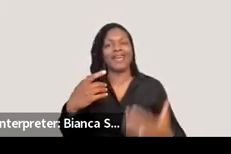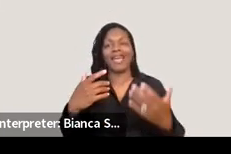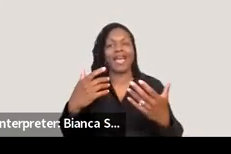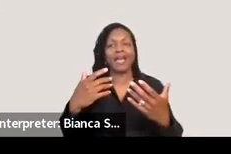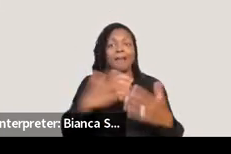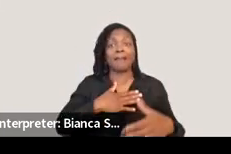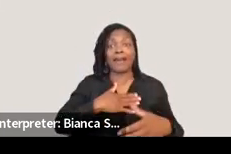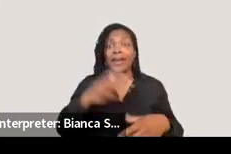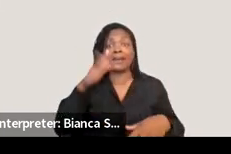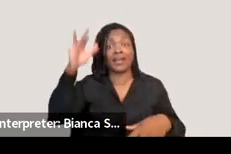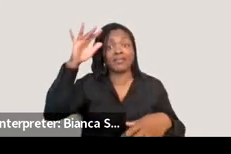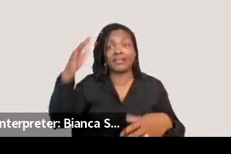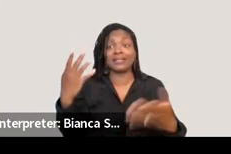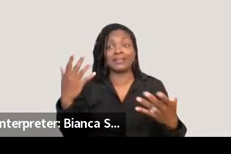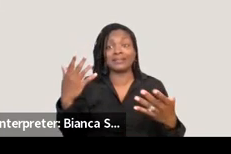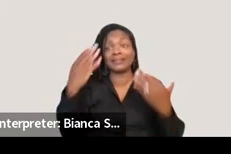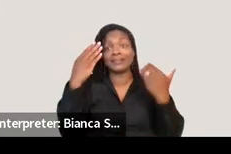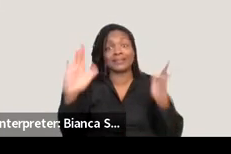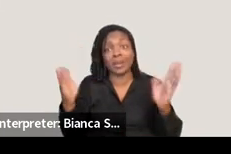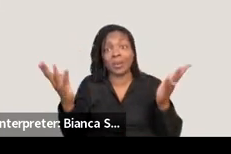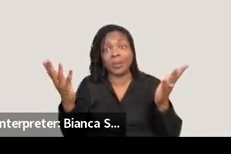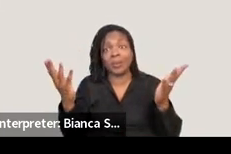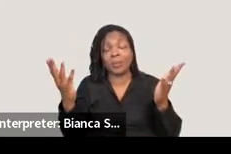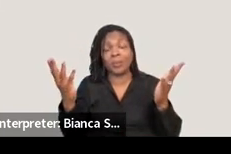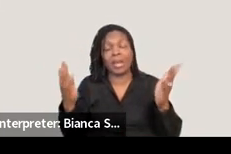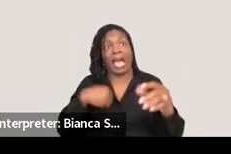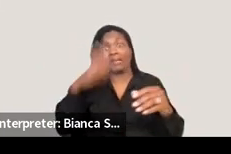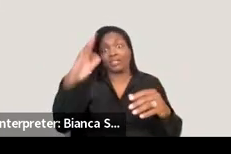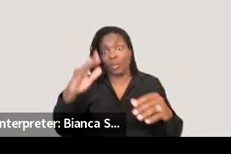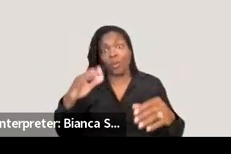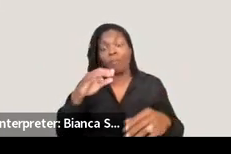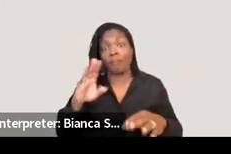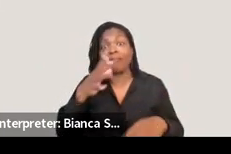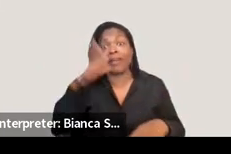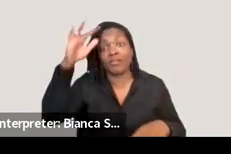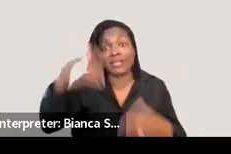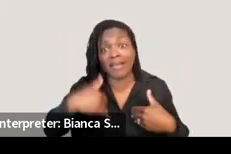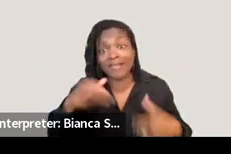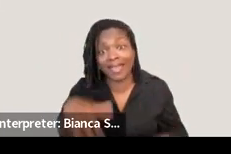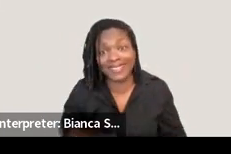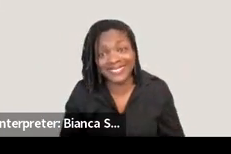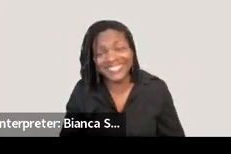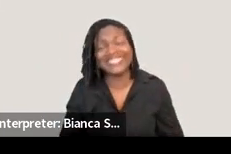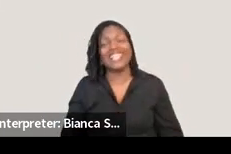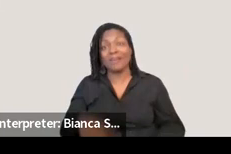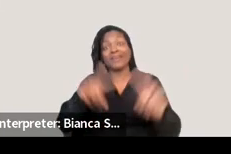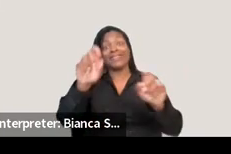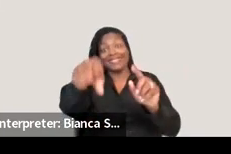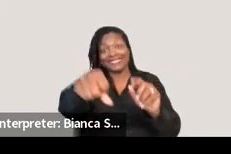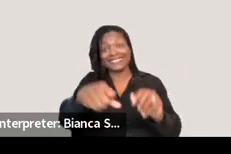But they had us on the system like we had, we made, we had choices, we had goals that we were working towards and we had rewards.